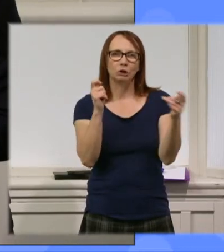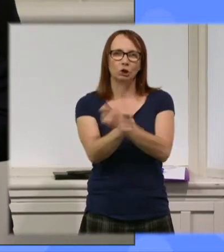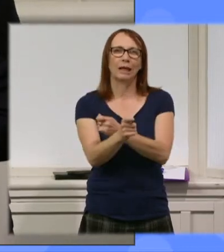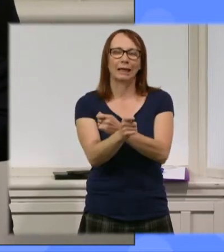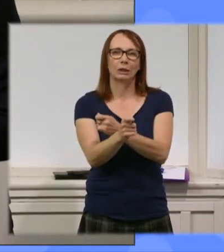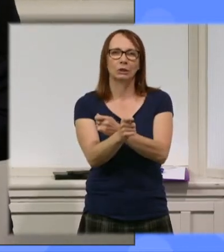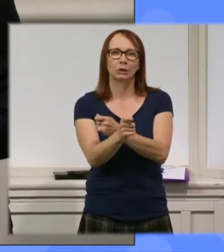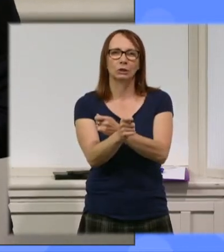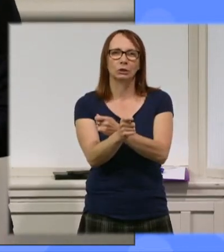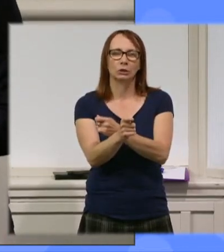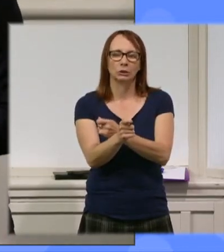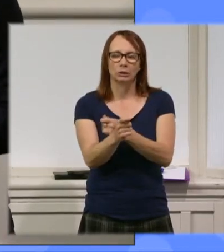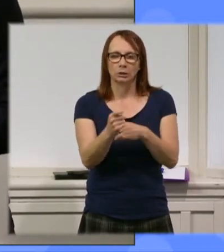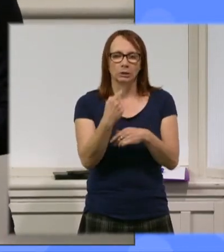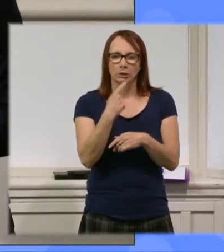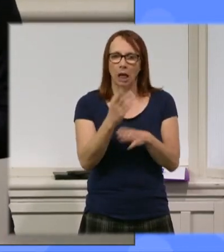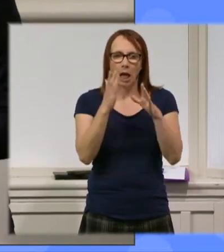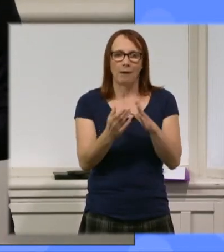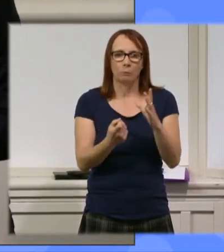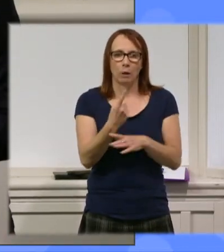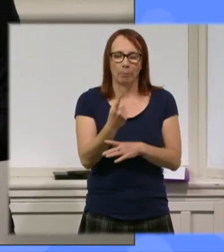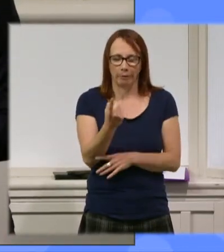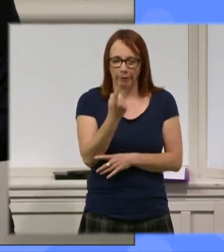going to happen sooner rather than later now thank it was a Thursday night that a